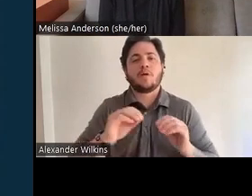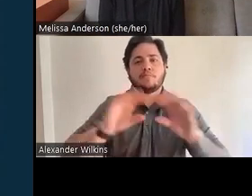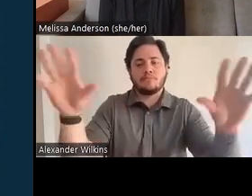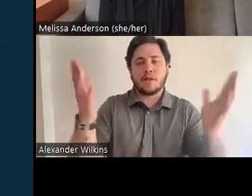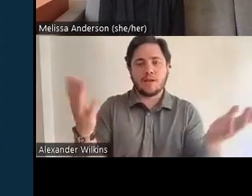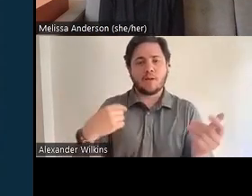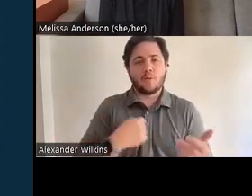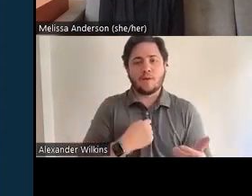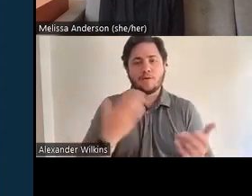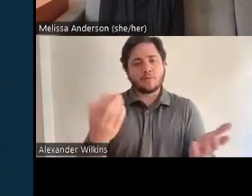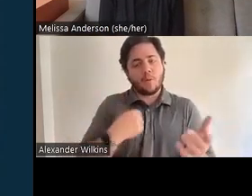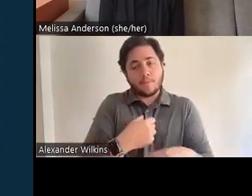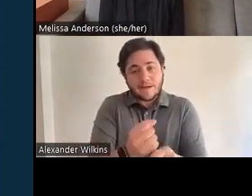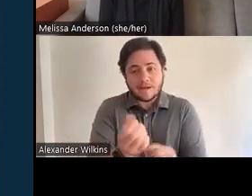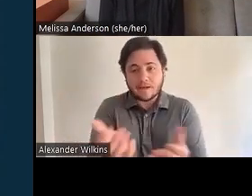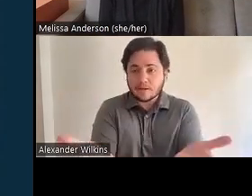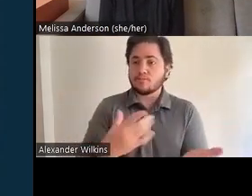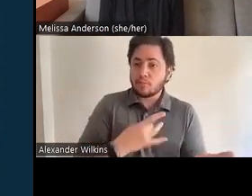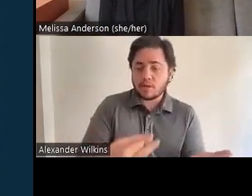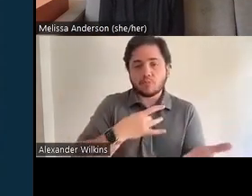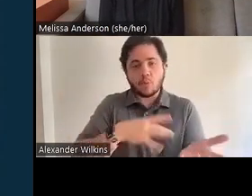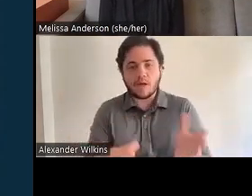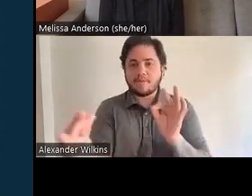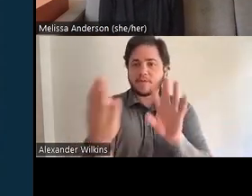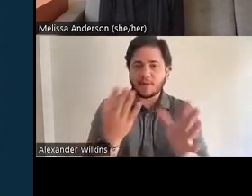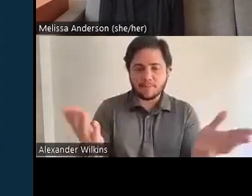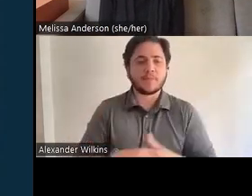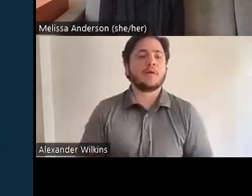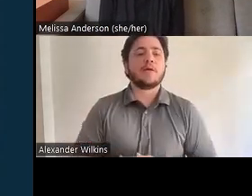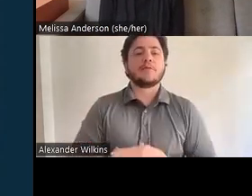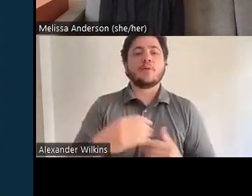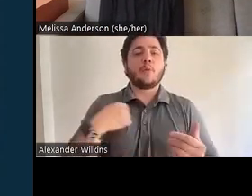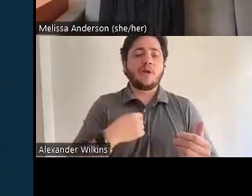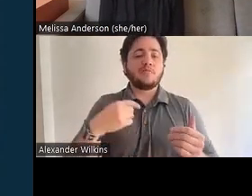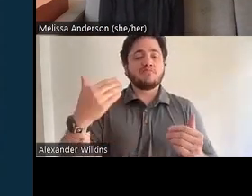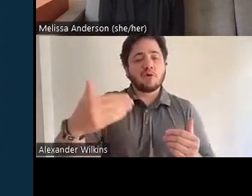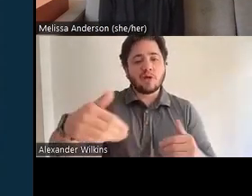is seen as some remote thing that we really want to make them privy to and we want their feedback